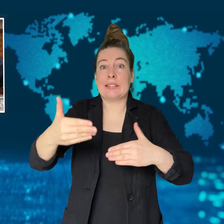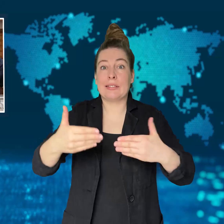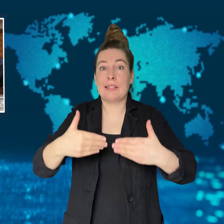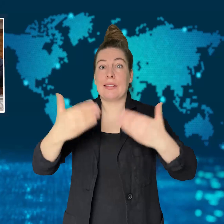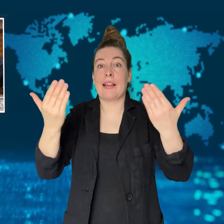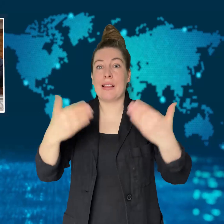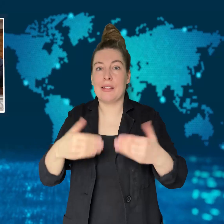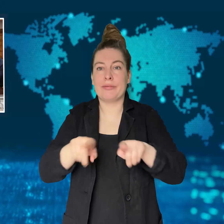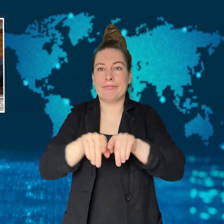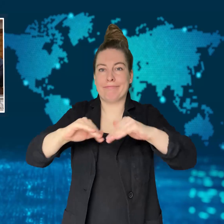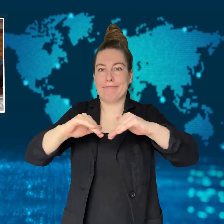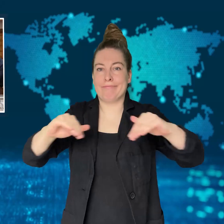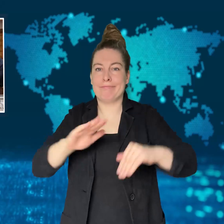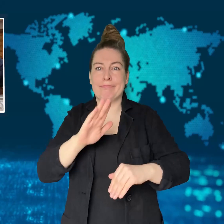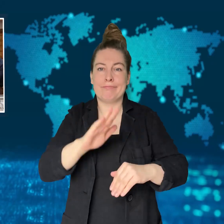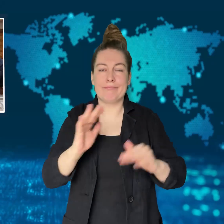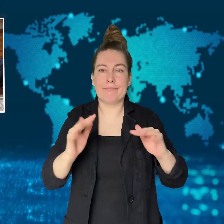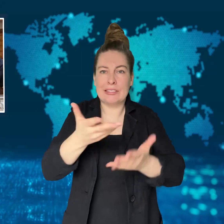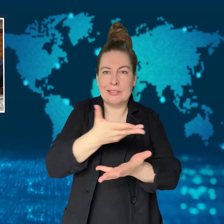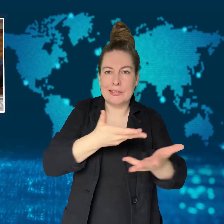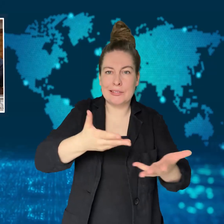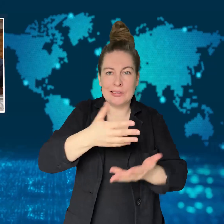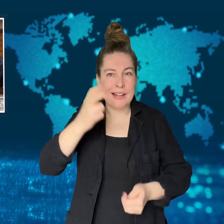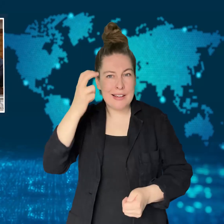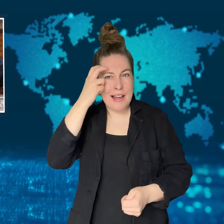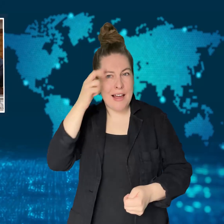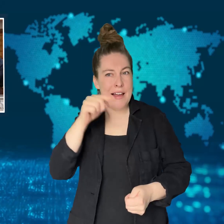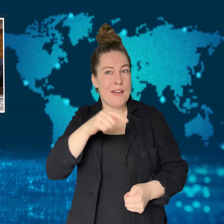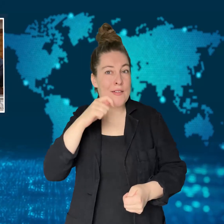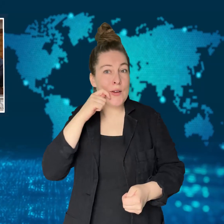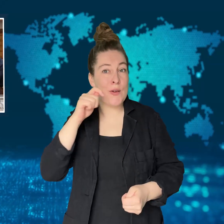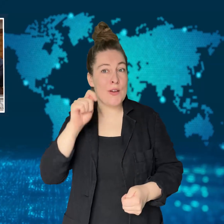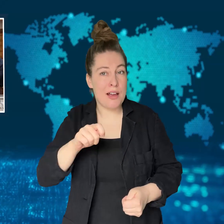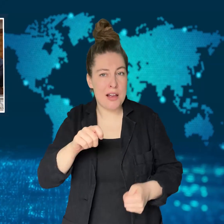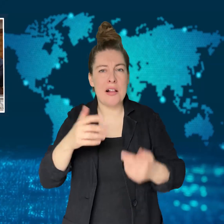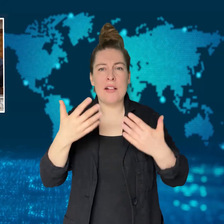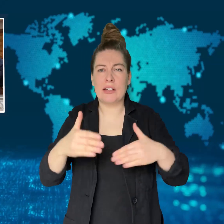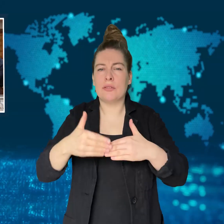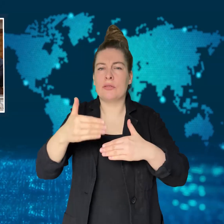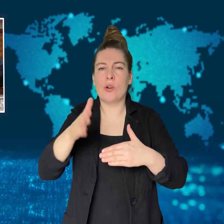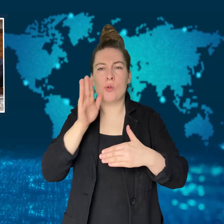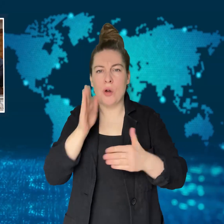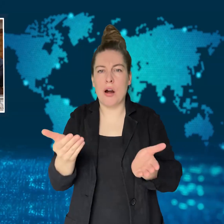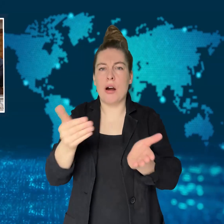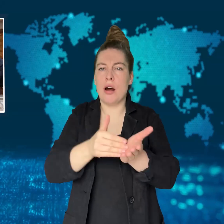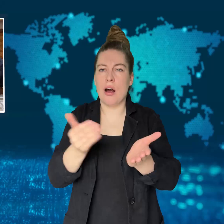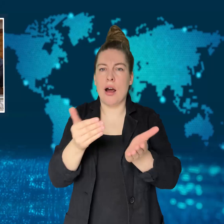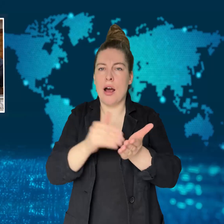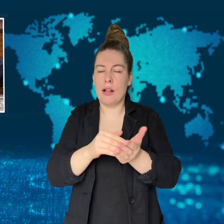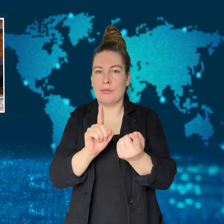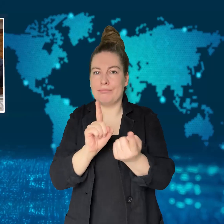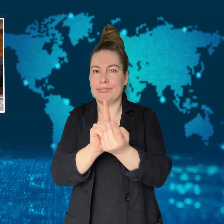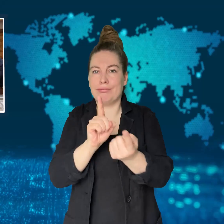negotiators are meeting with representatives from Russia.